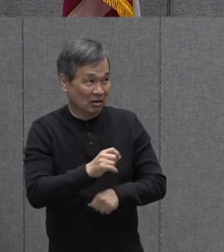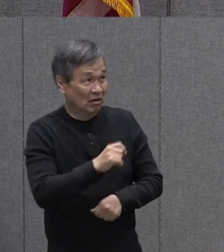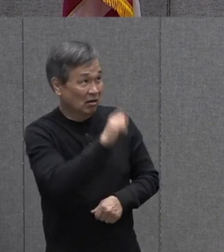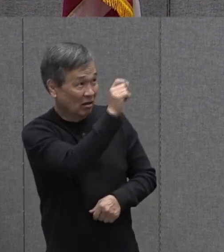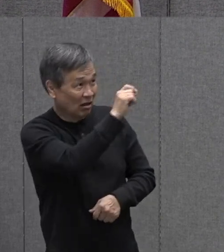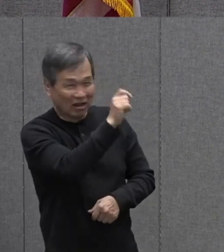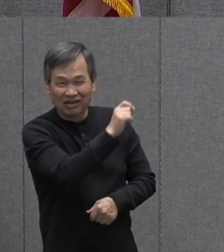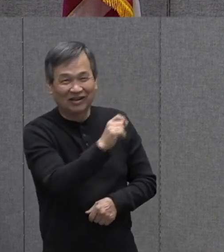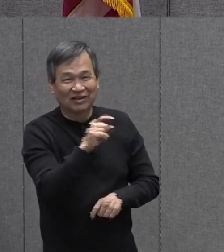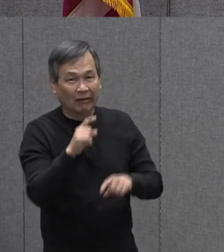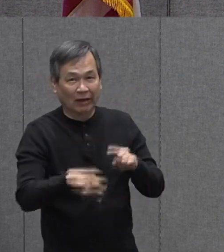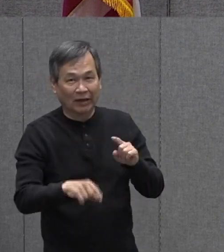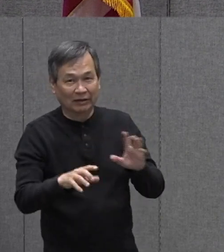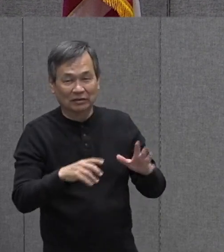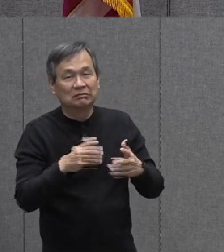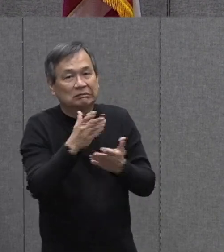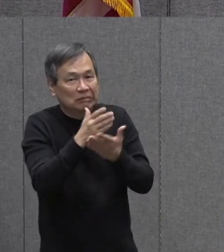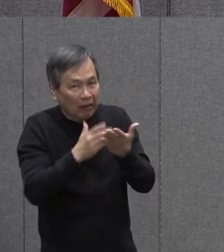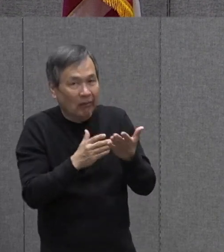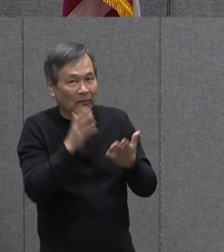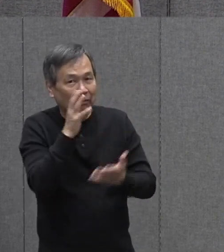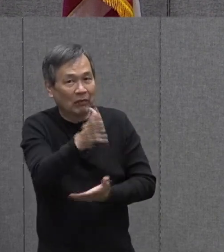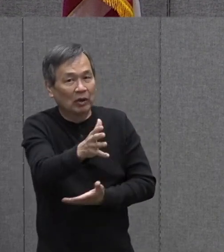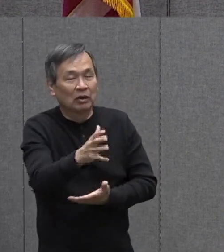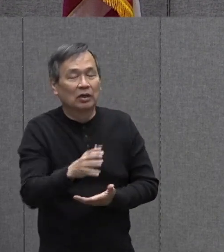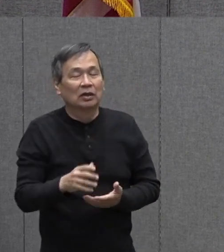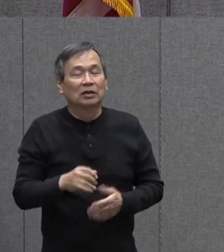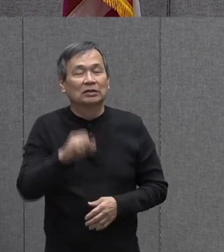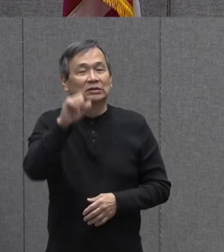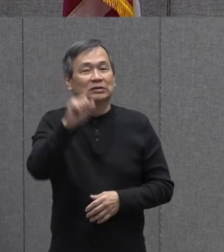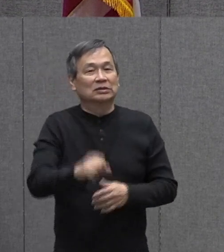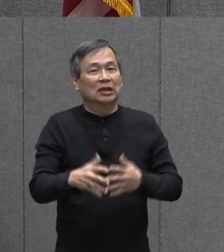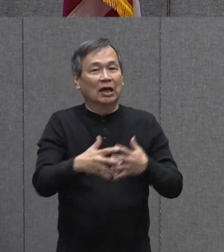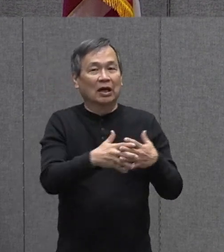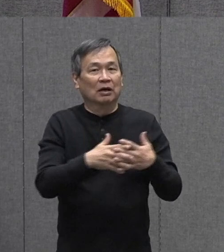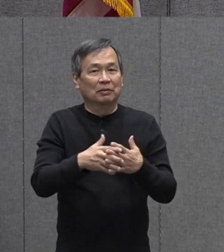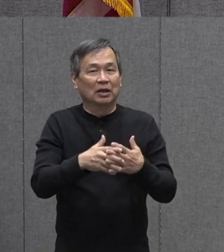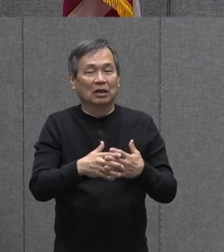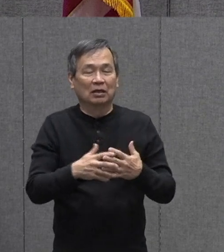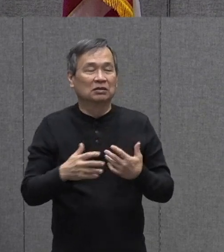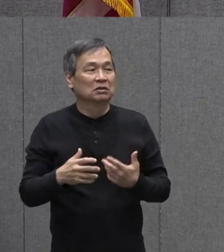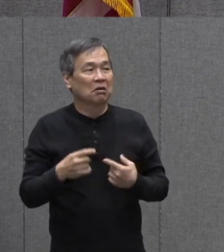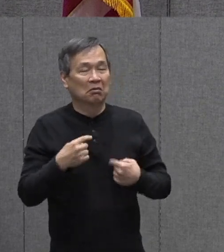and then I'm gonna come down here and make South America. (mumbles)